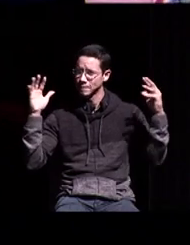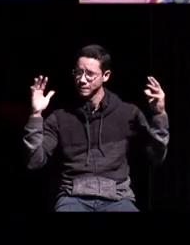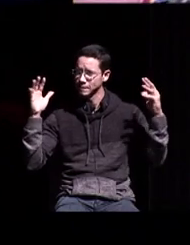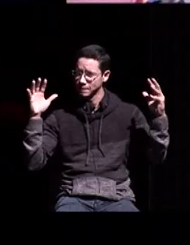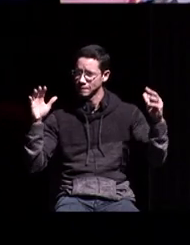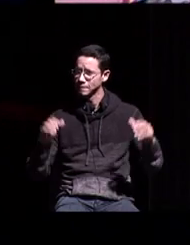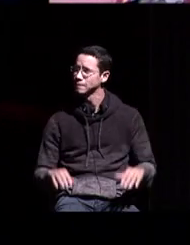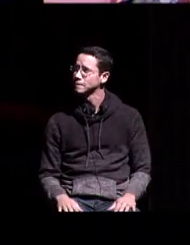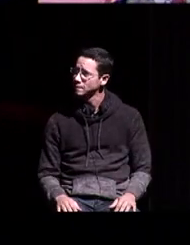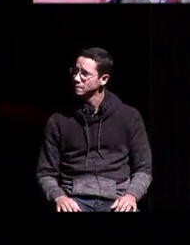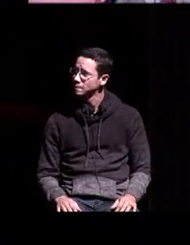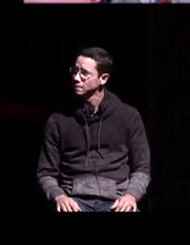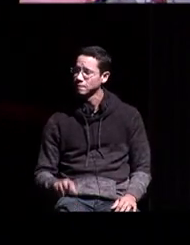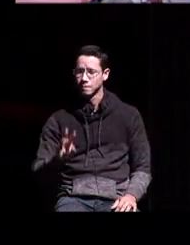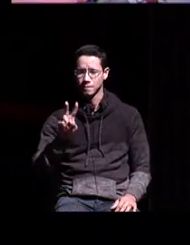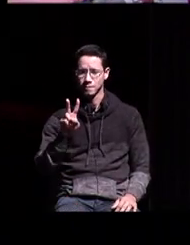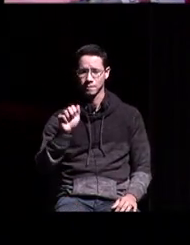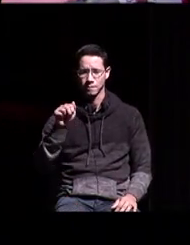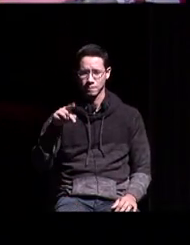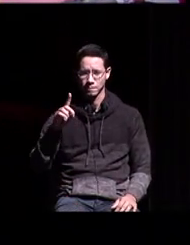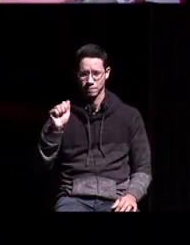and Vanda Aparecida da Silva.